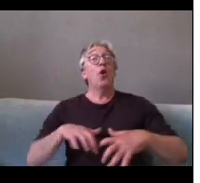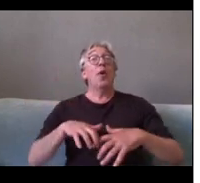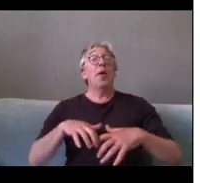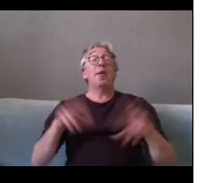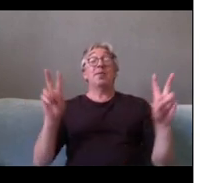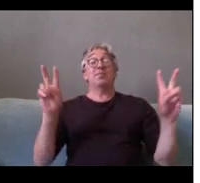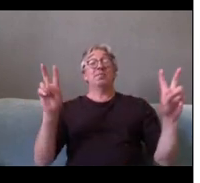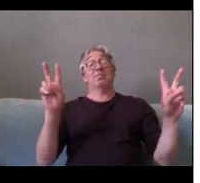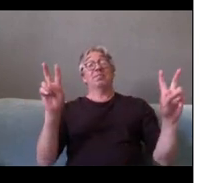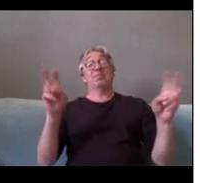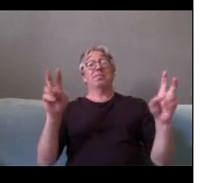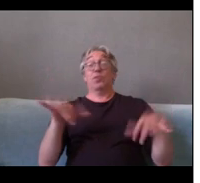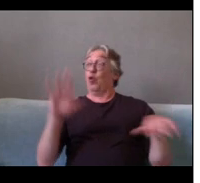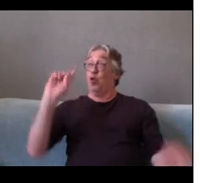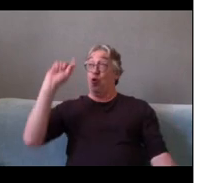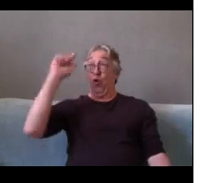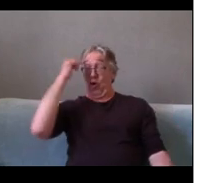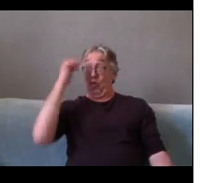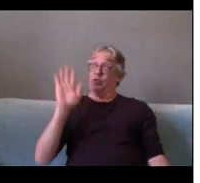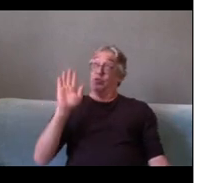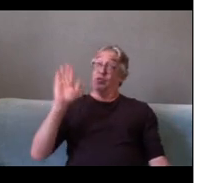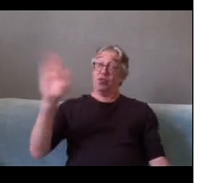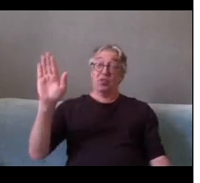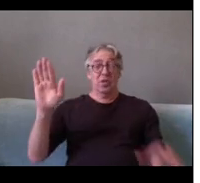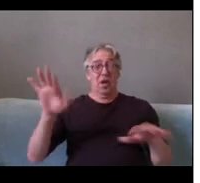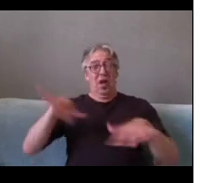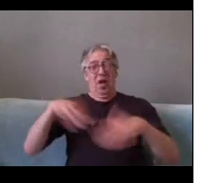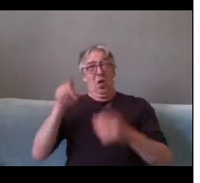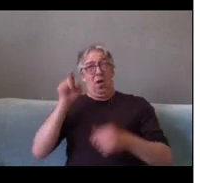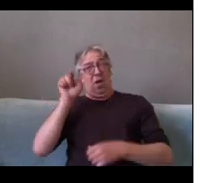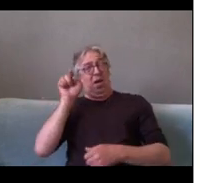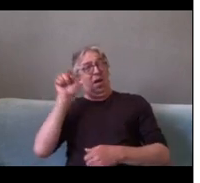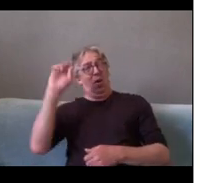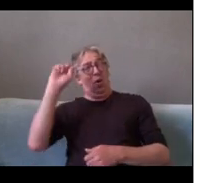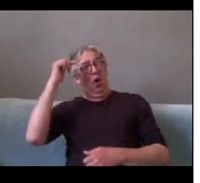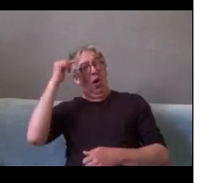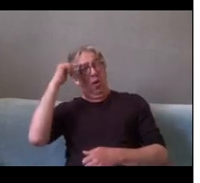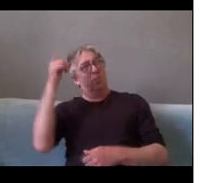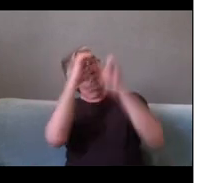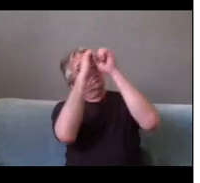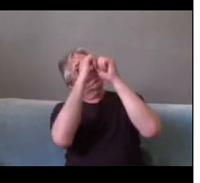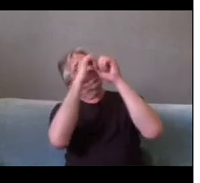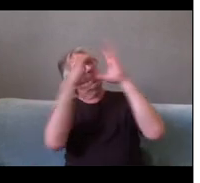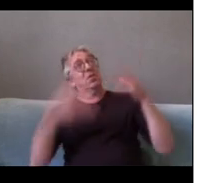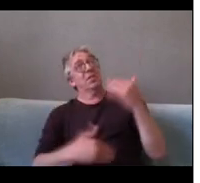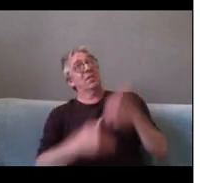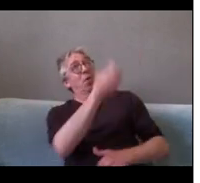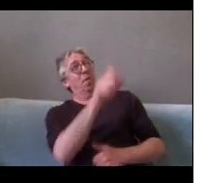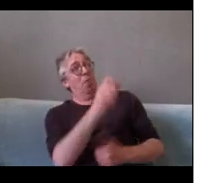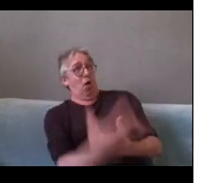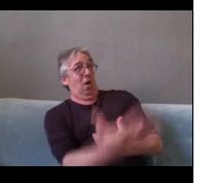or Government departments how do they see the involvement of persons with disabilities and DPOs in their work.